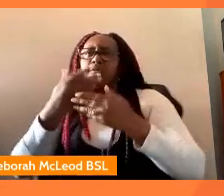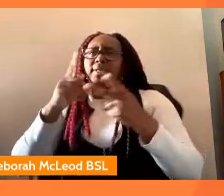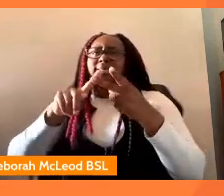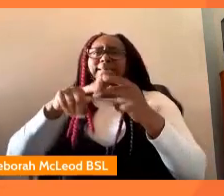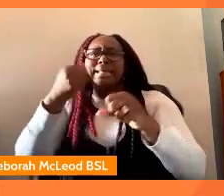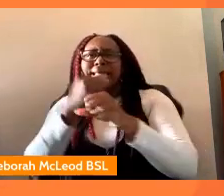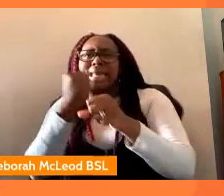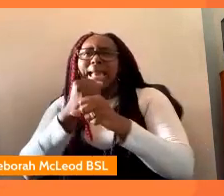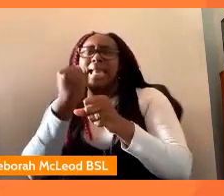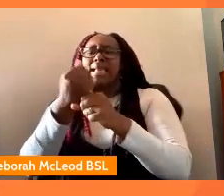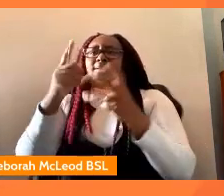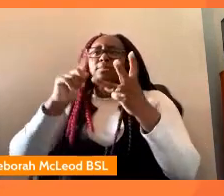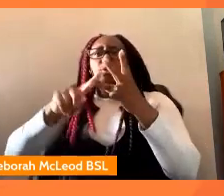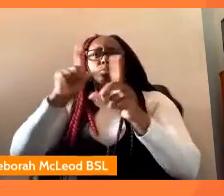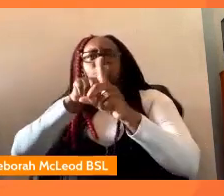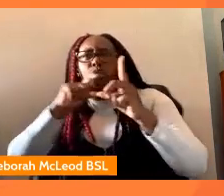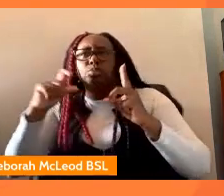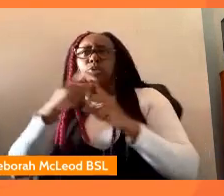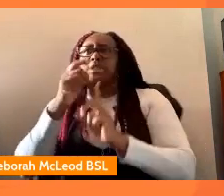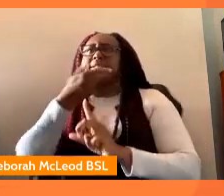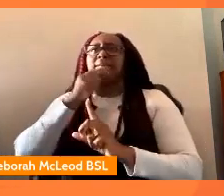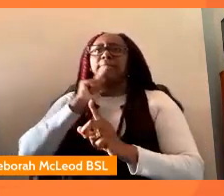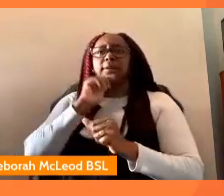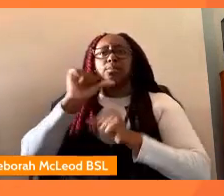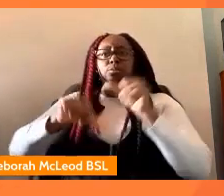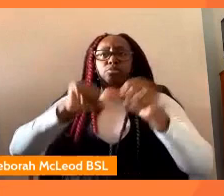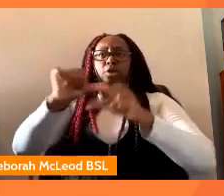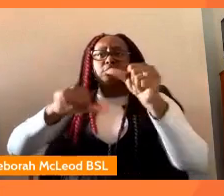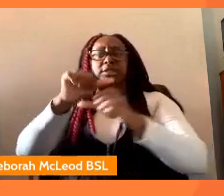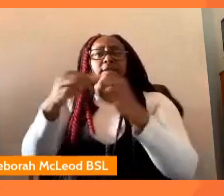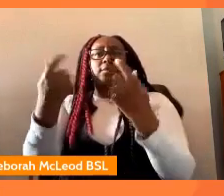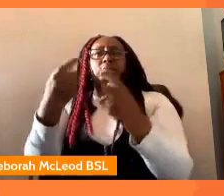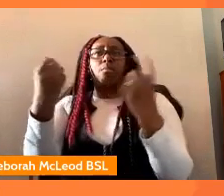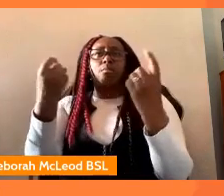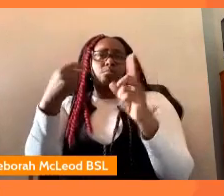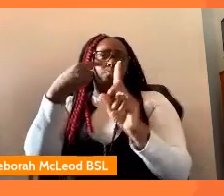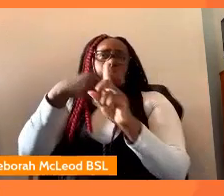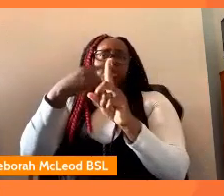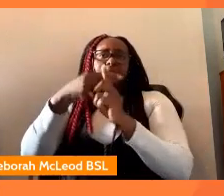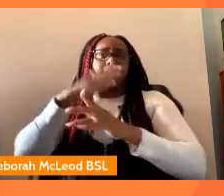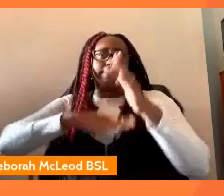and people at the heart of the process to create positive behaviour change.